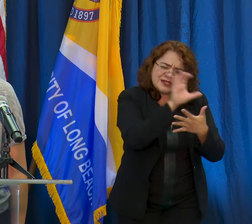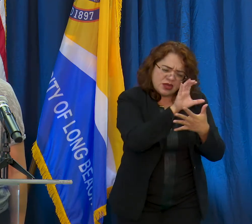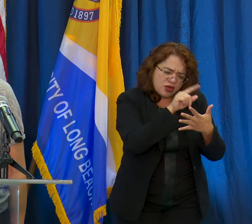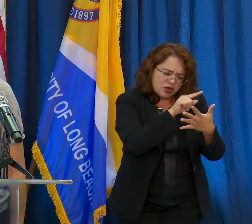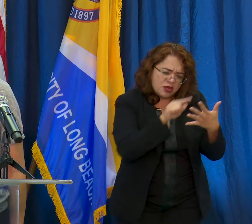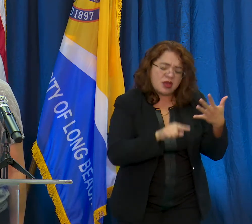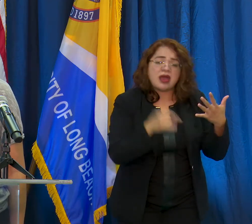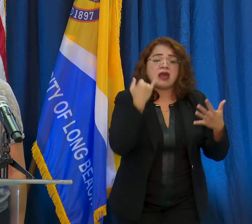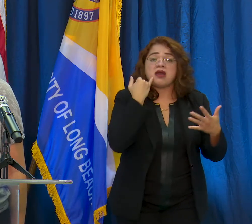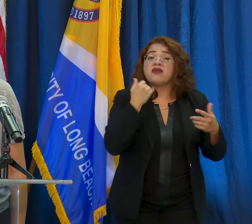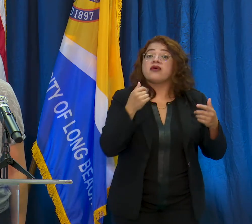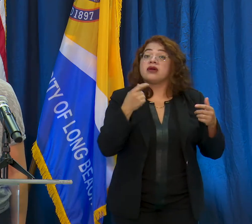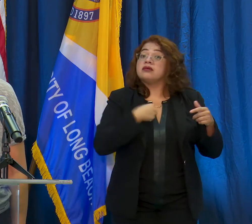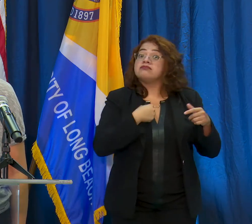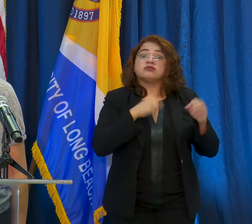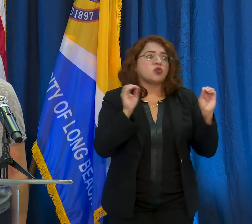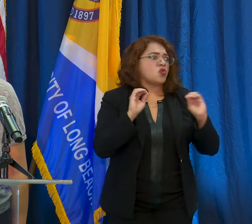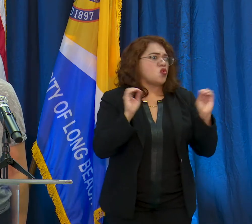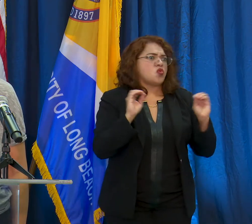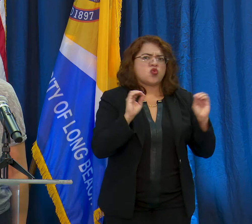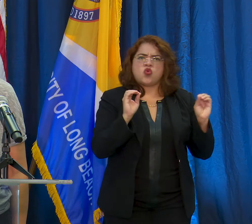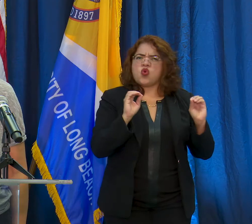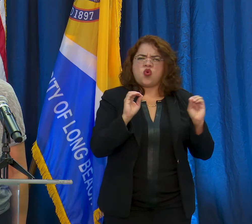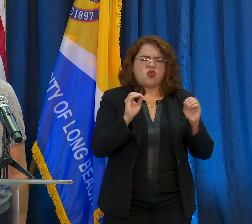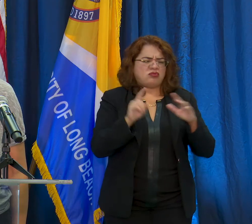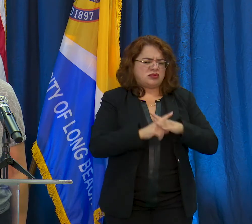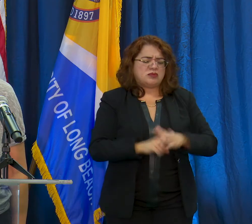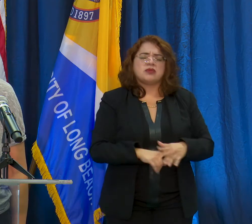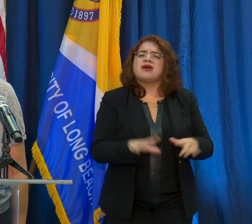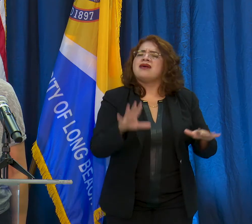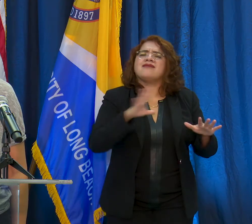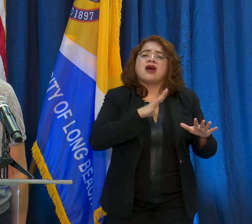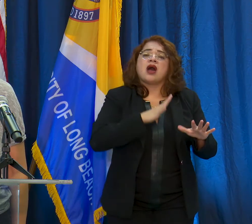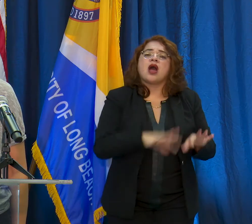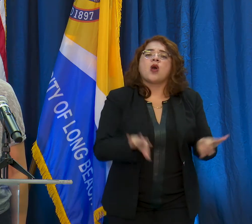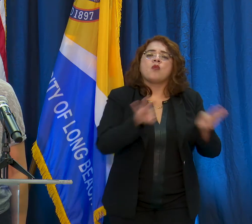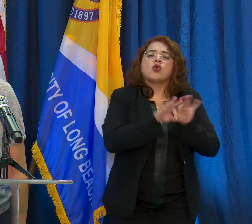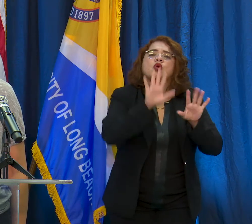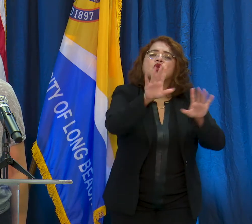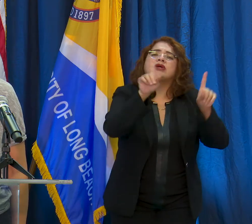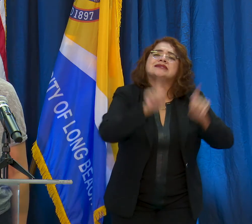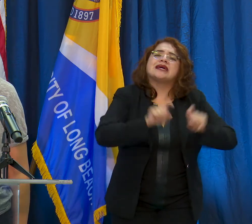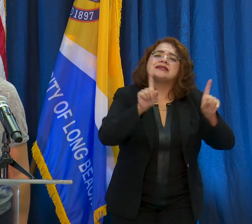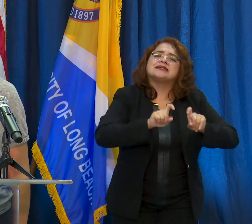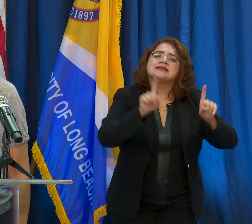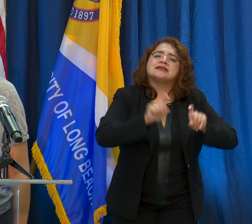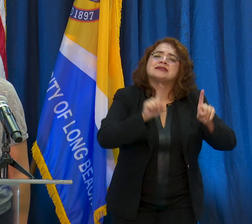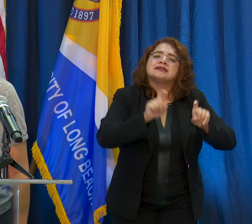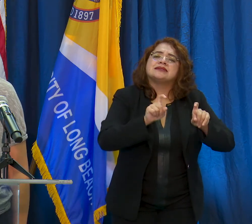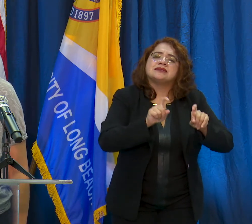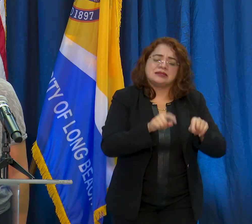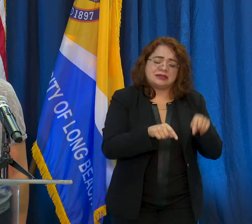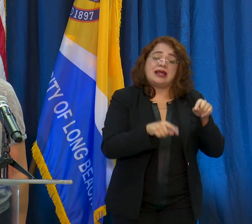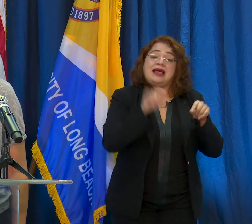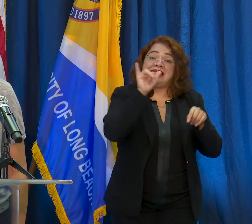any symptoms, you base it on the day of your test. The day that you took the test that ended up becoming positive,